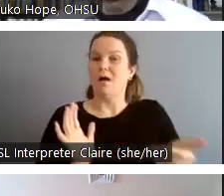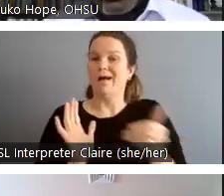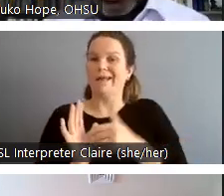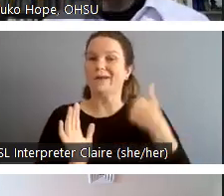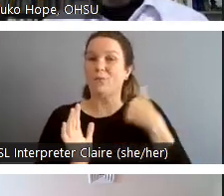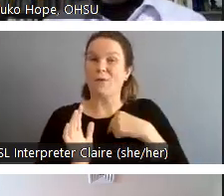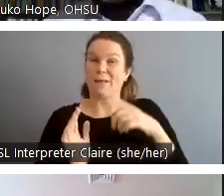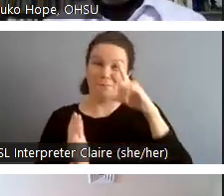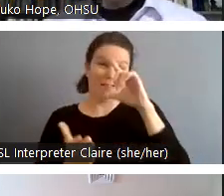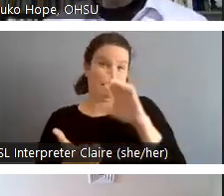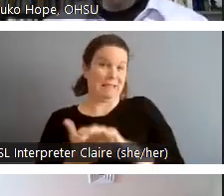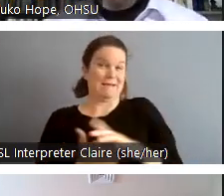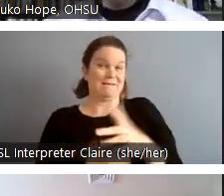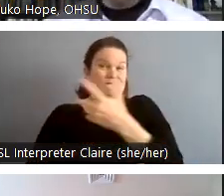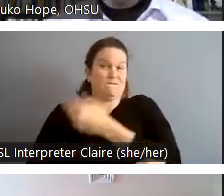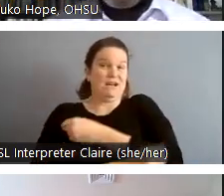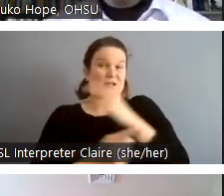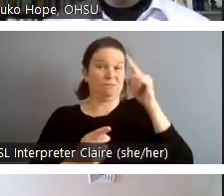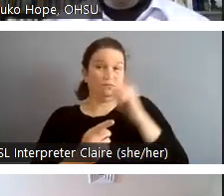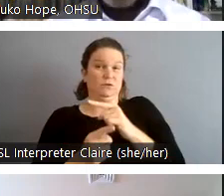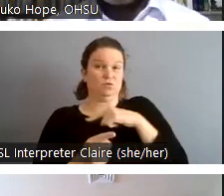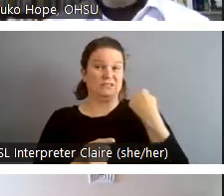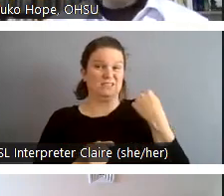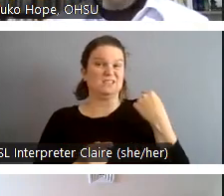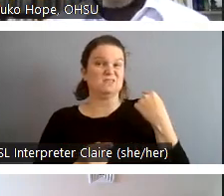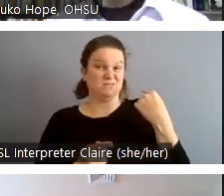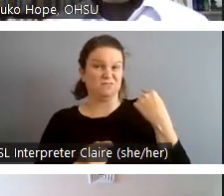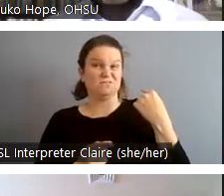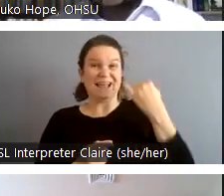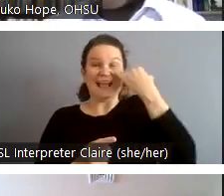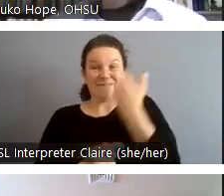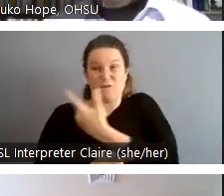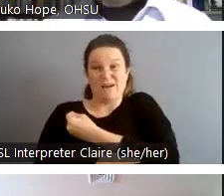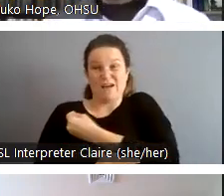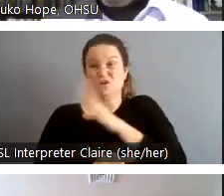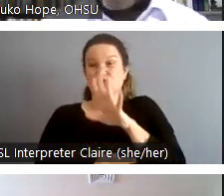risk if we look at population data- it does seem to be, if you're vaccinated, your